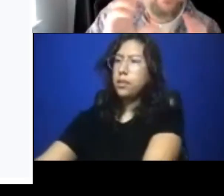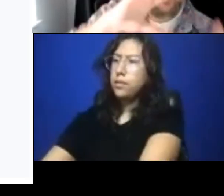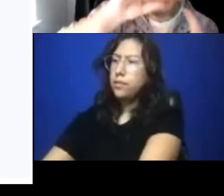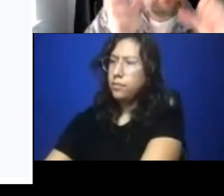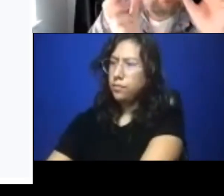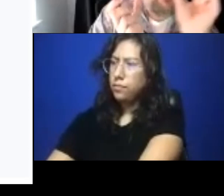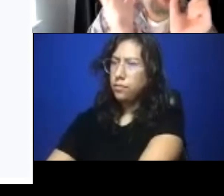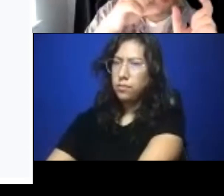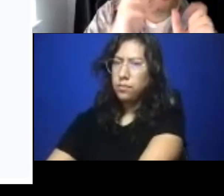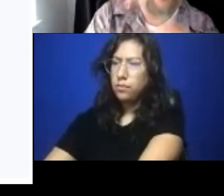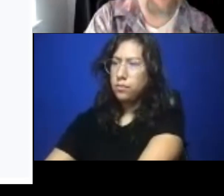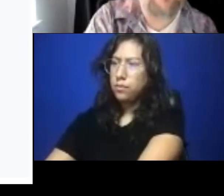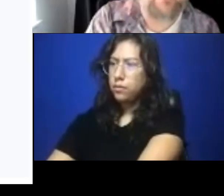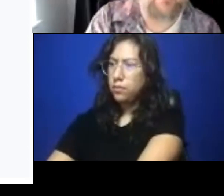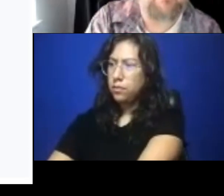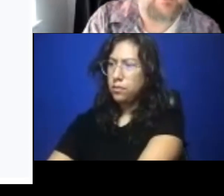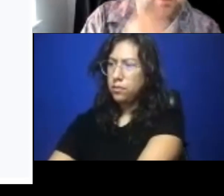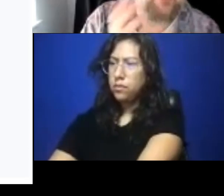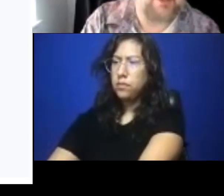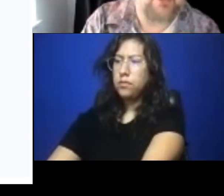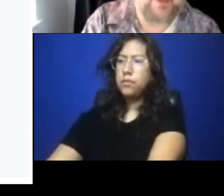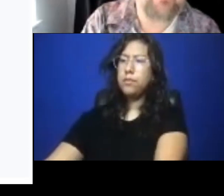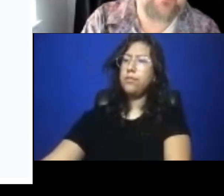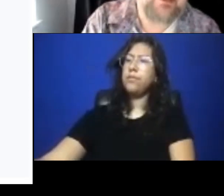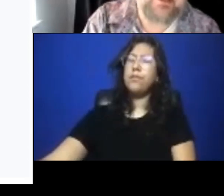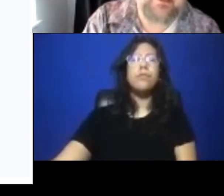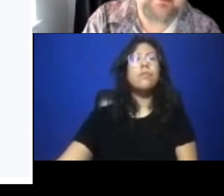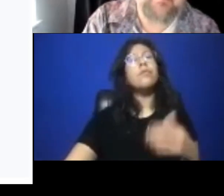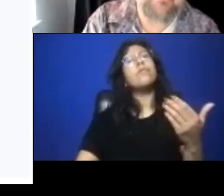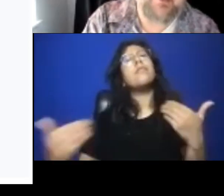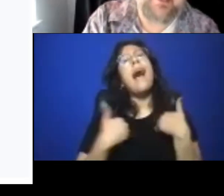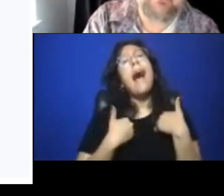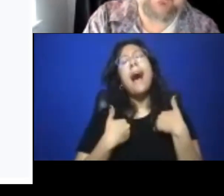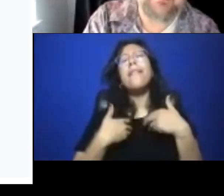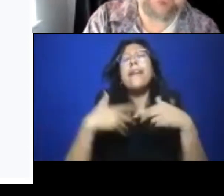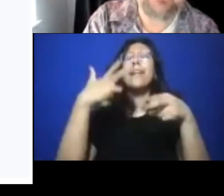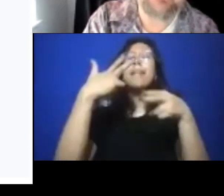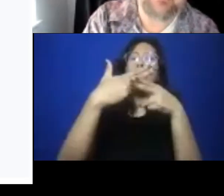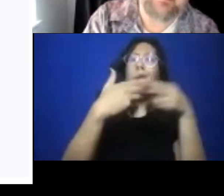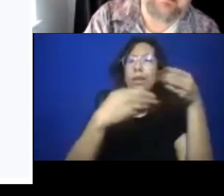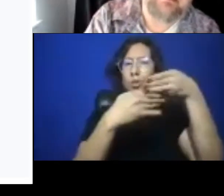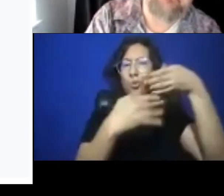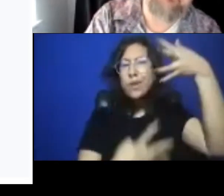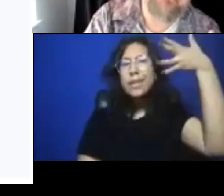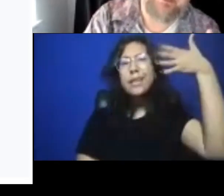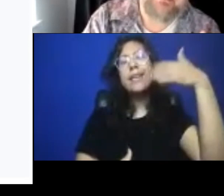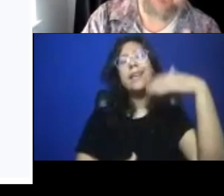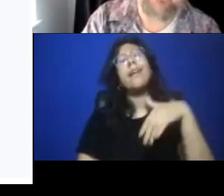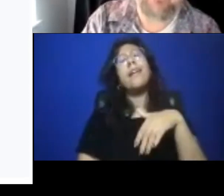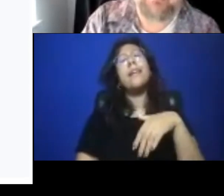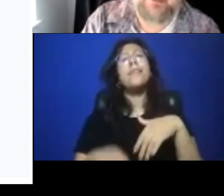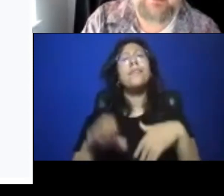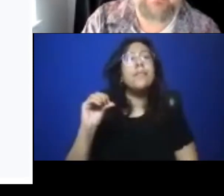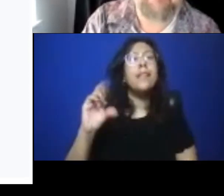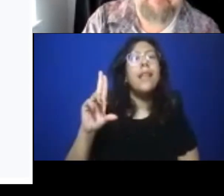And some of these might be words that go together, having a directory, an outlist, having training.